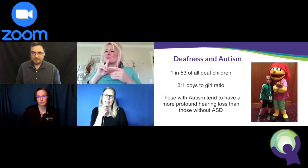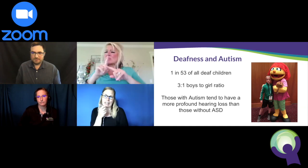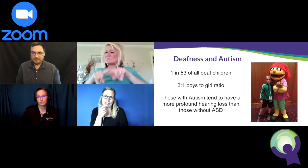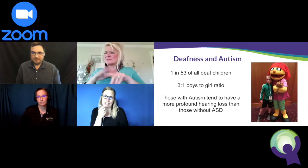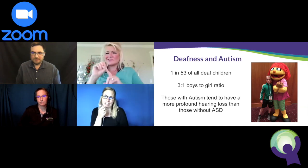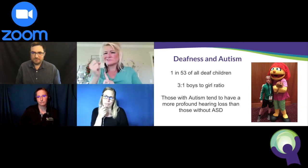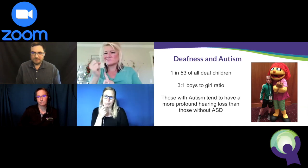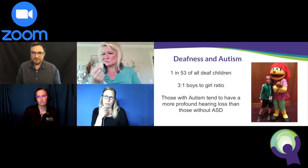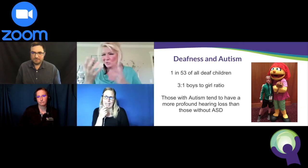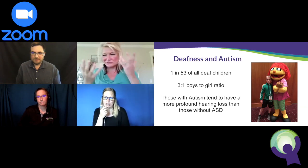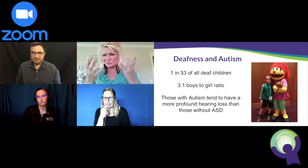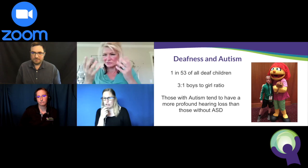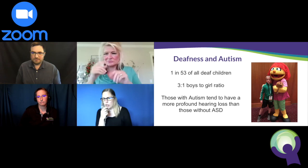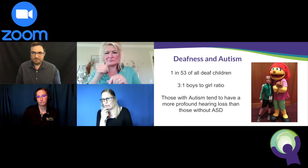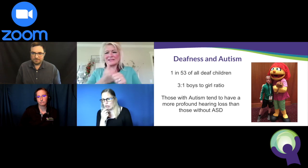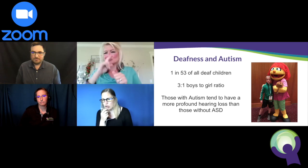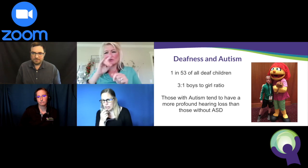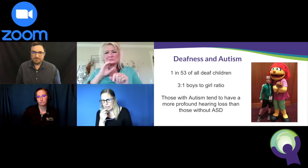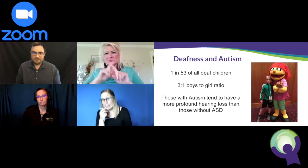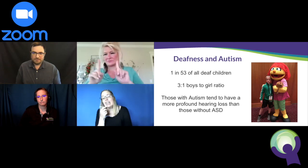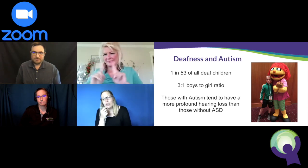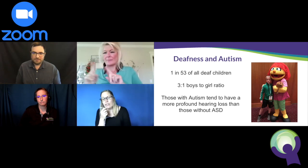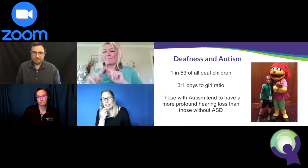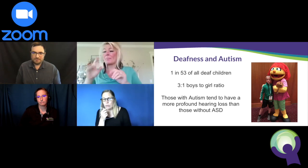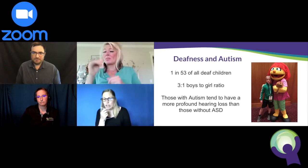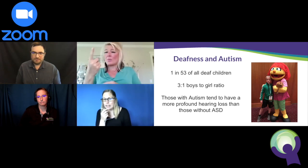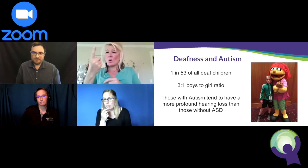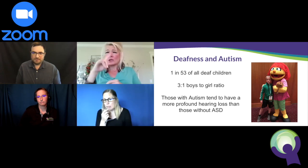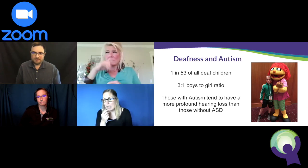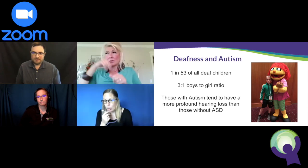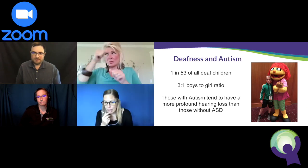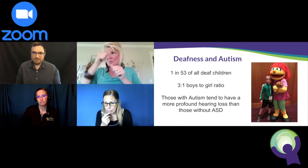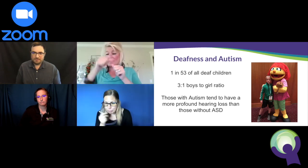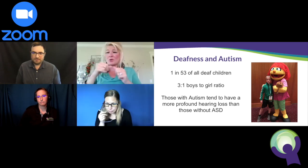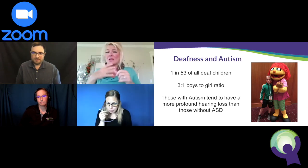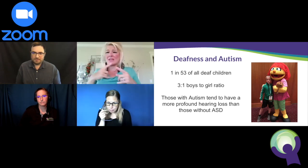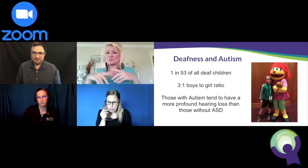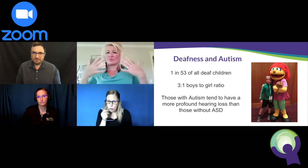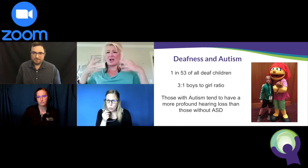That's the reaction that they're doing if they're struggling. So other kids will learn to maybe help them.